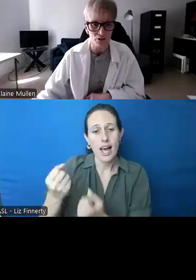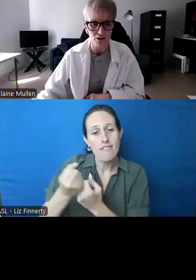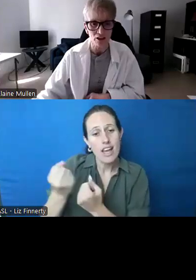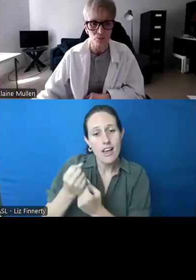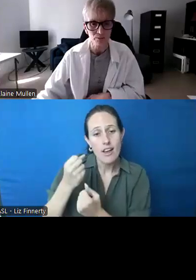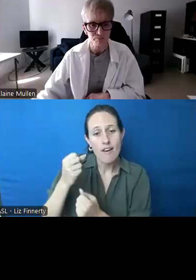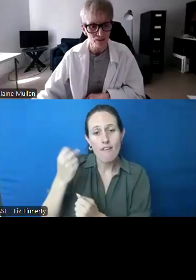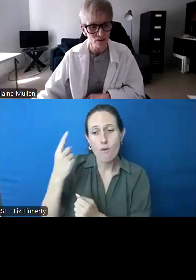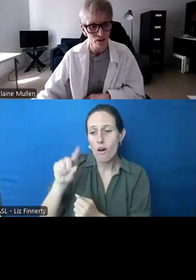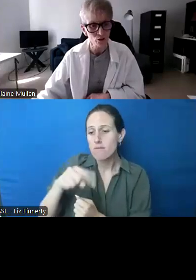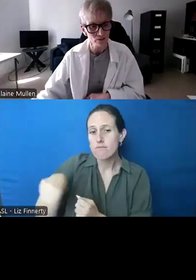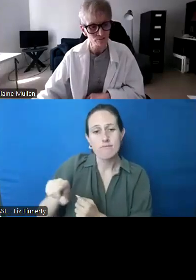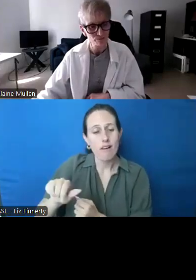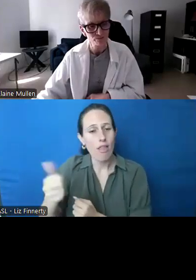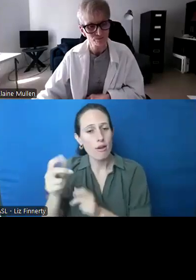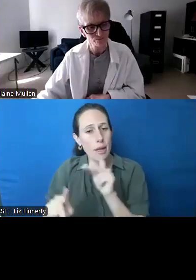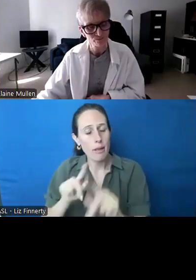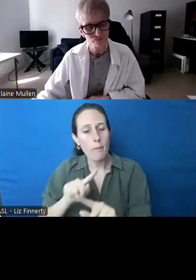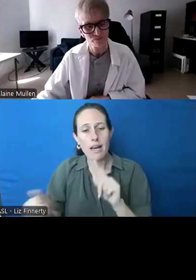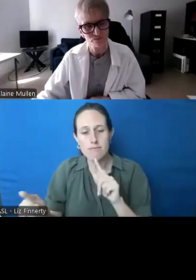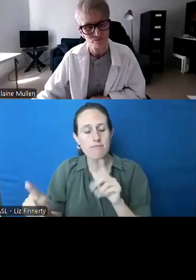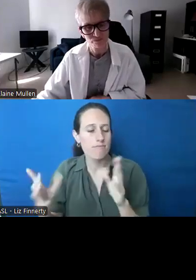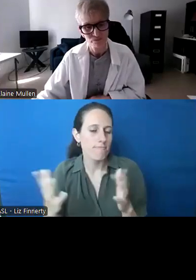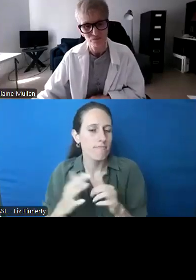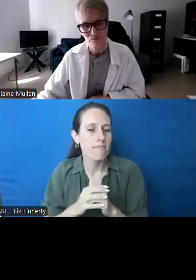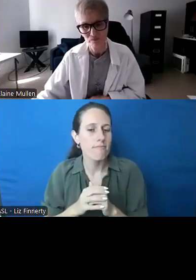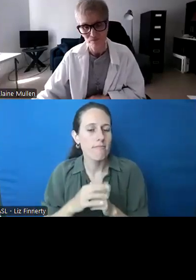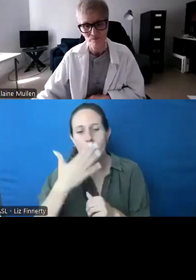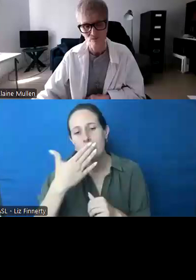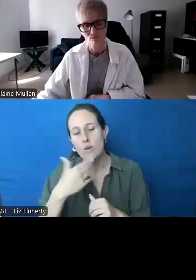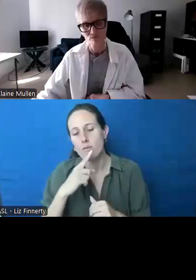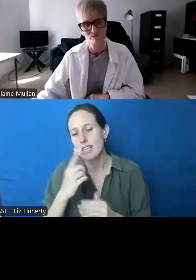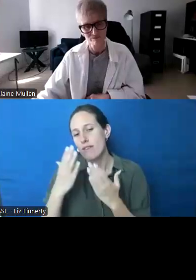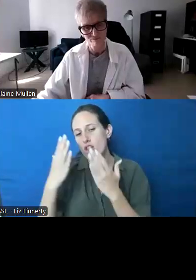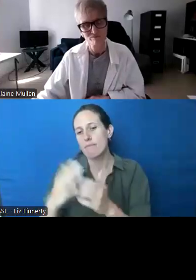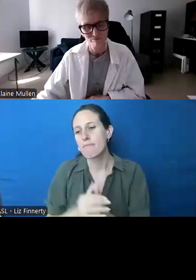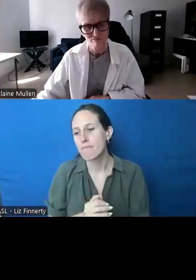for other people but still I'm learning and very grateful for the help. Thank you.